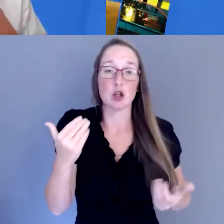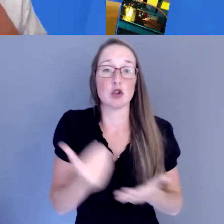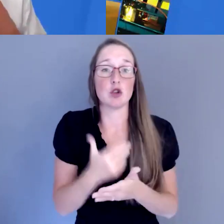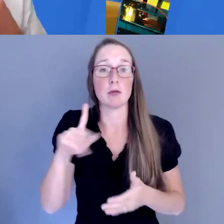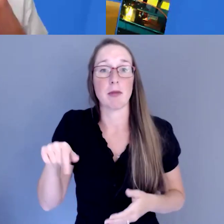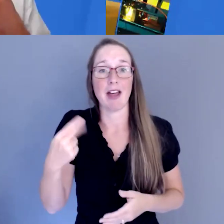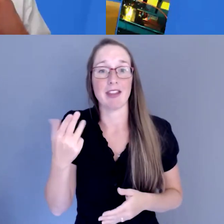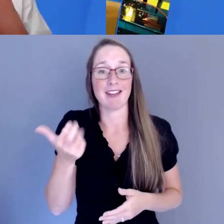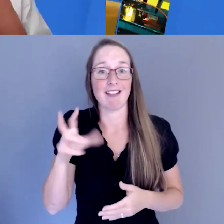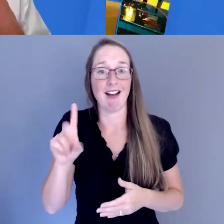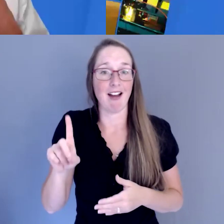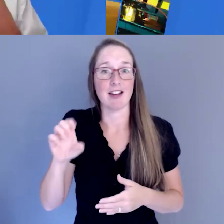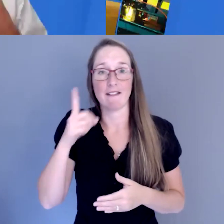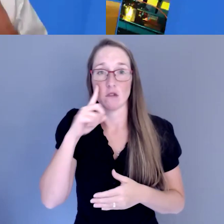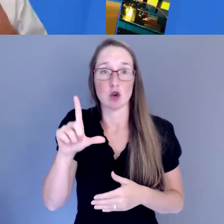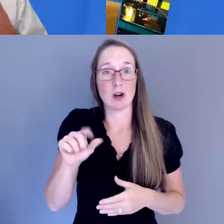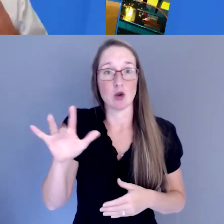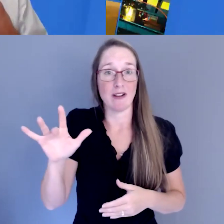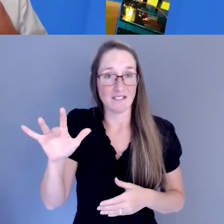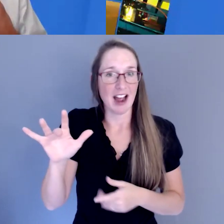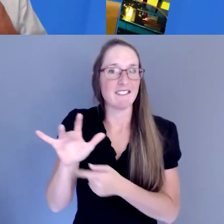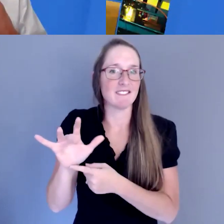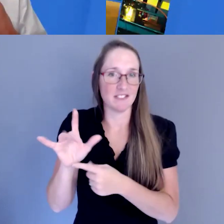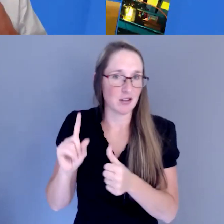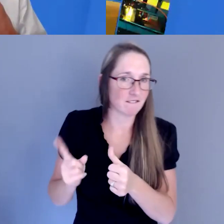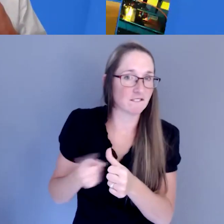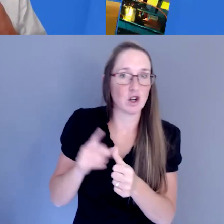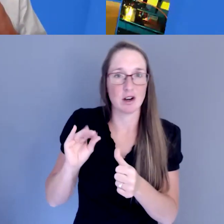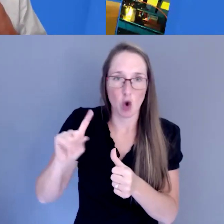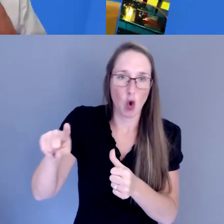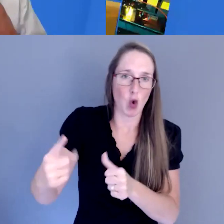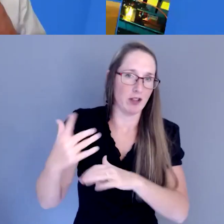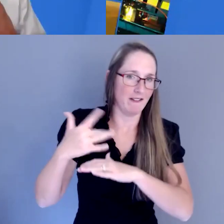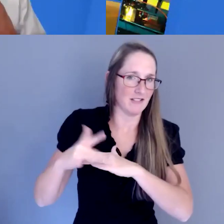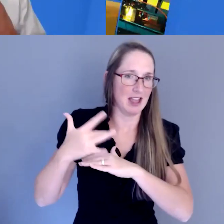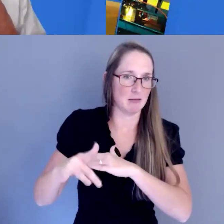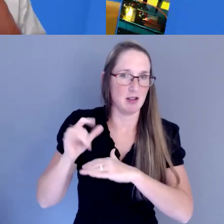2025 is the first and only availability of us to do that,